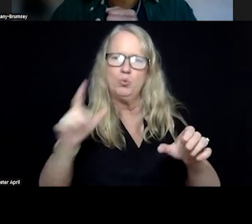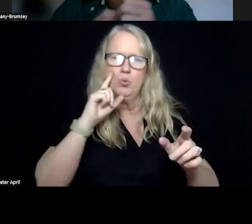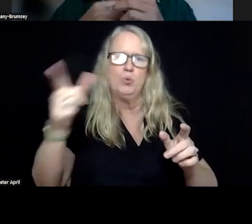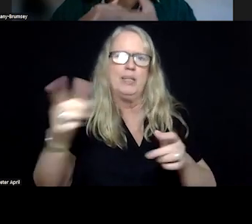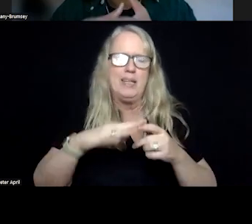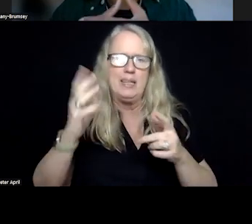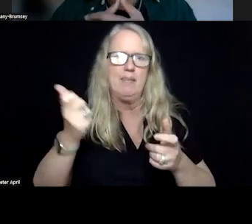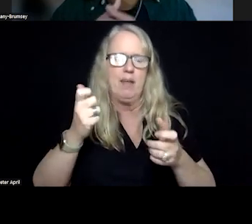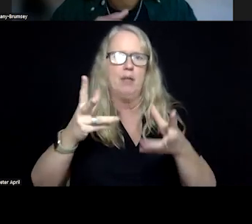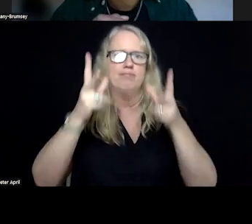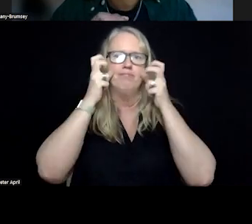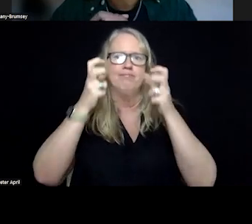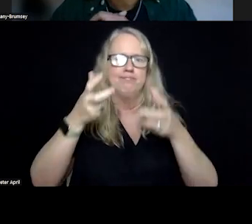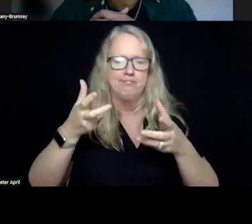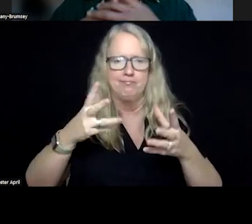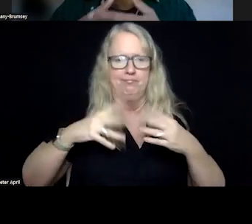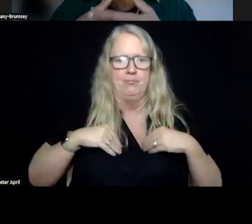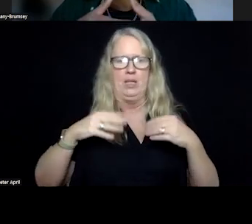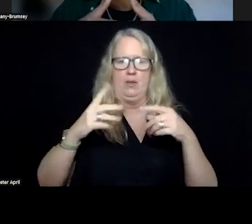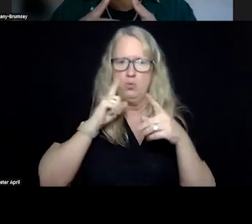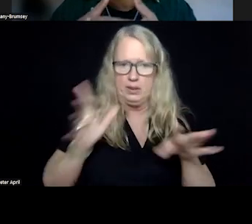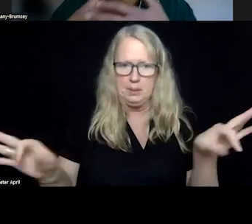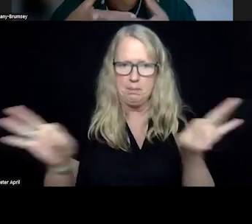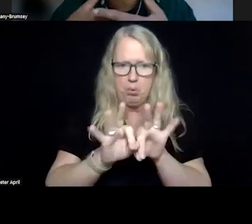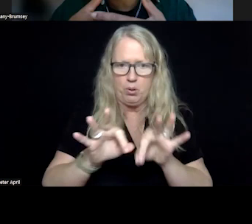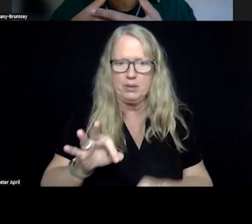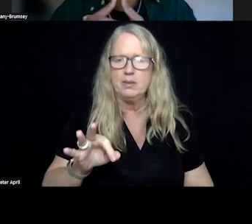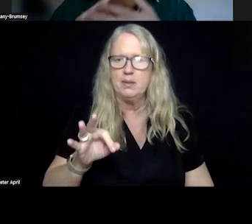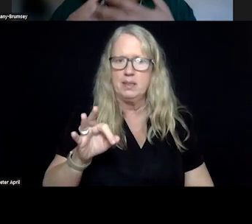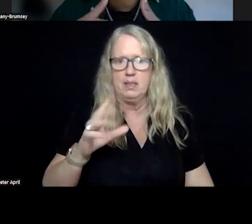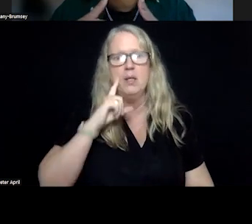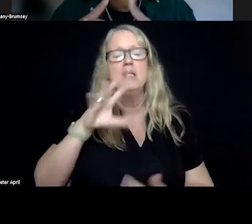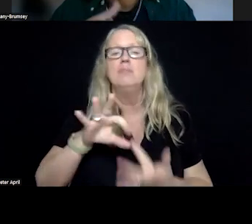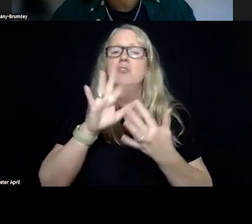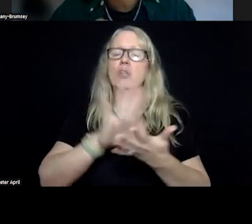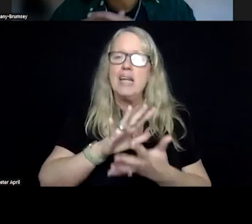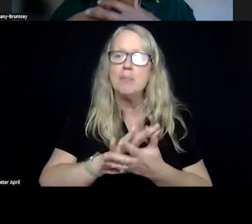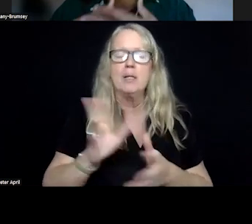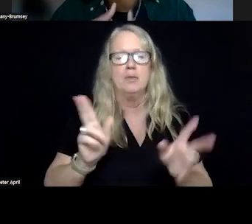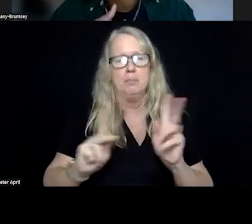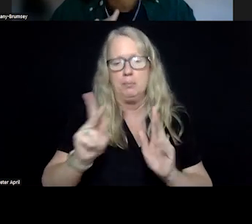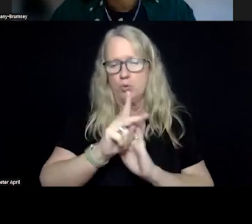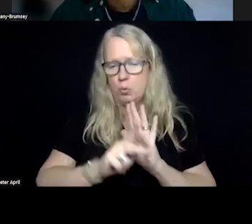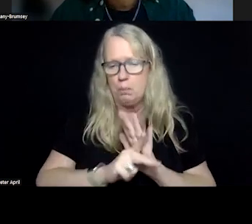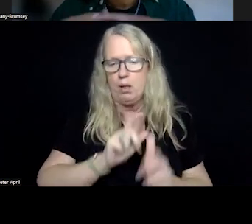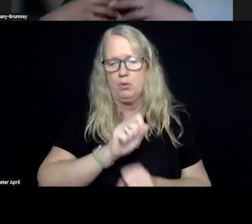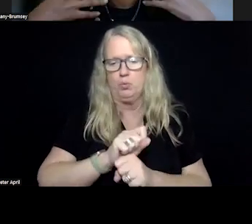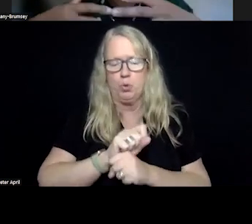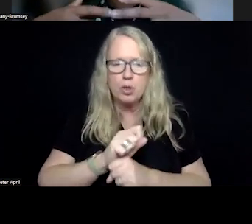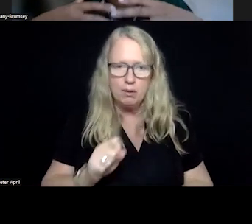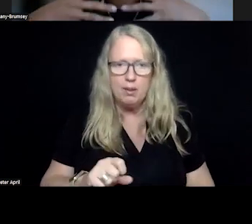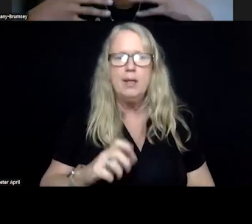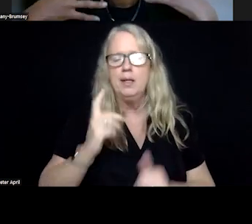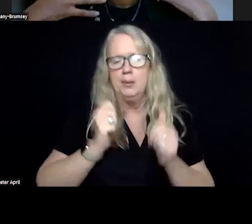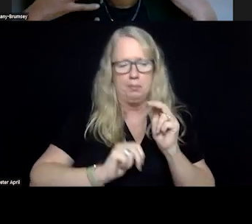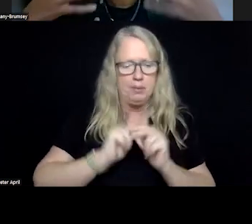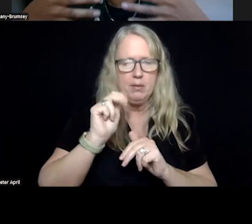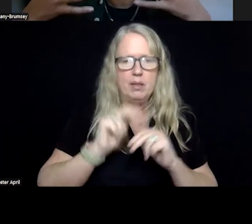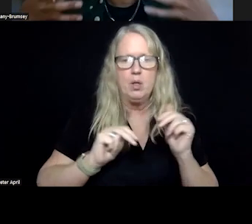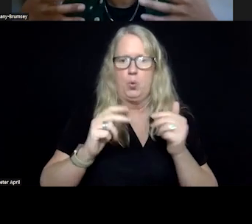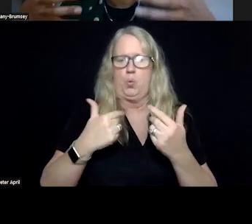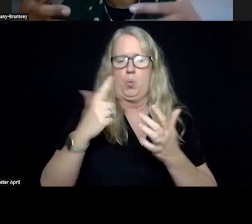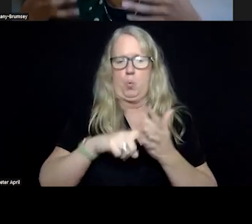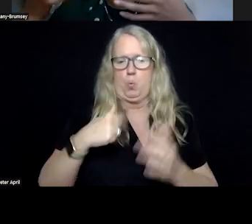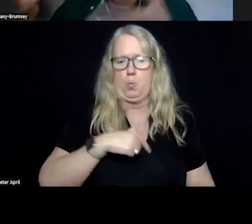SO WE SPEND A LOT OF TIME BUILDING OUT WHAT WE KNOW BEST FOR WHAT